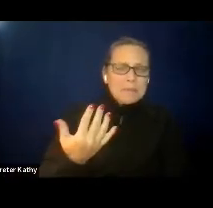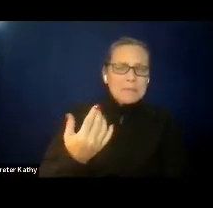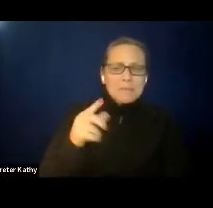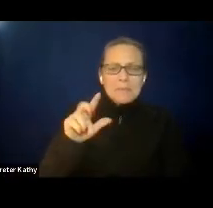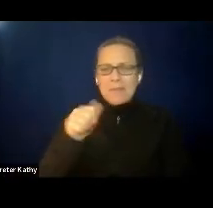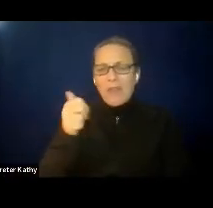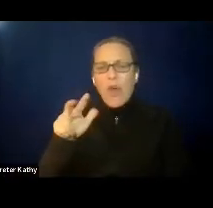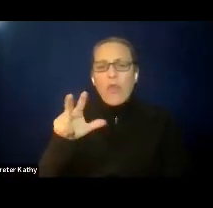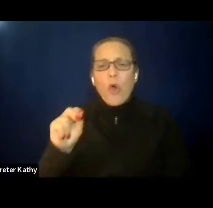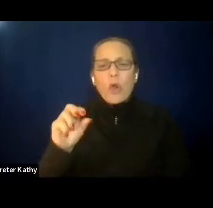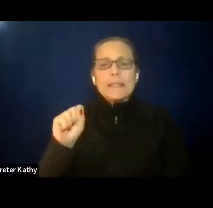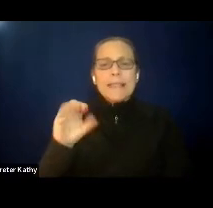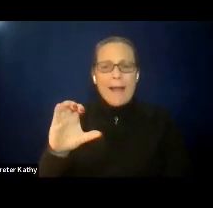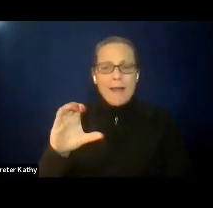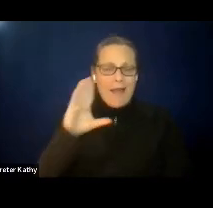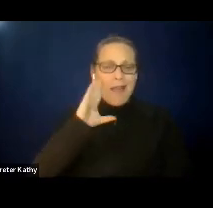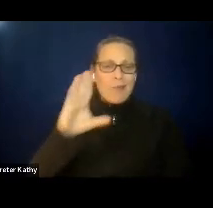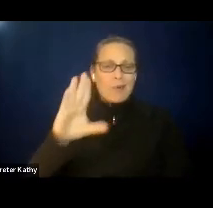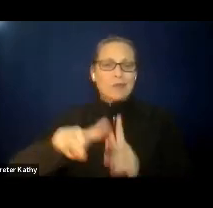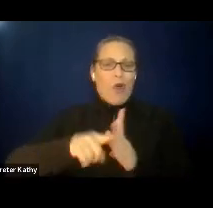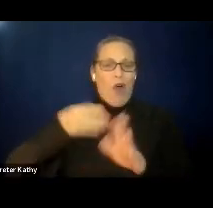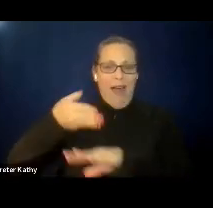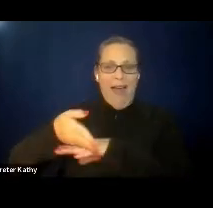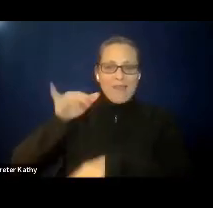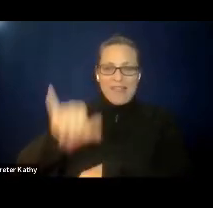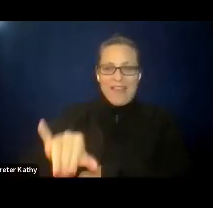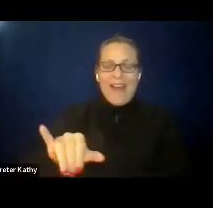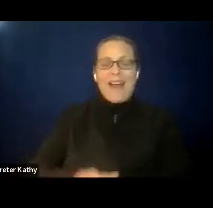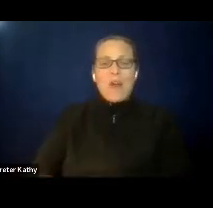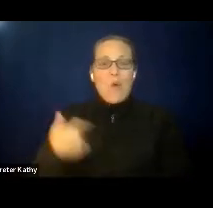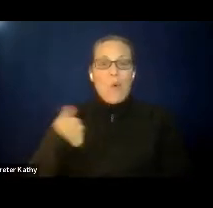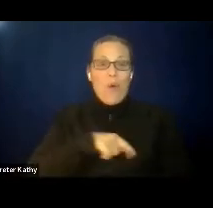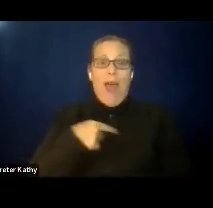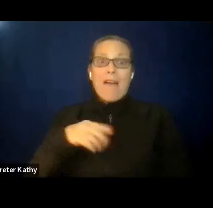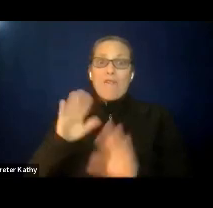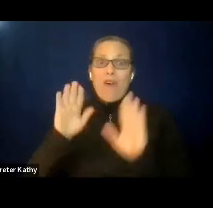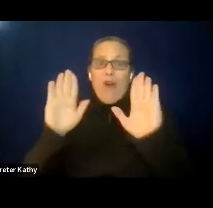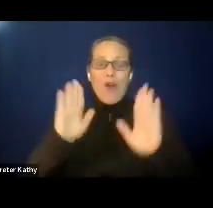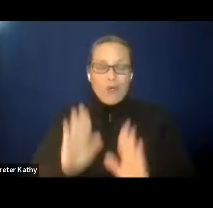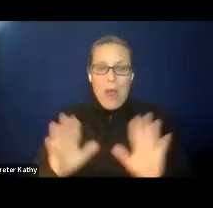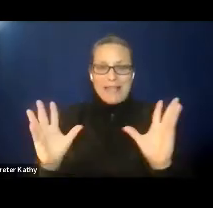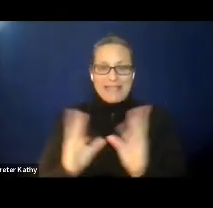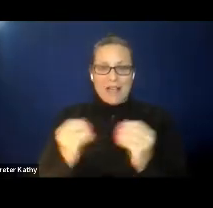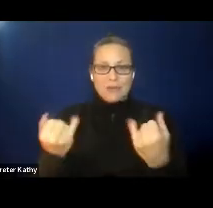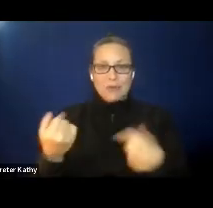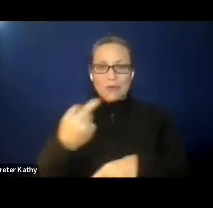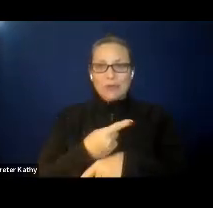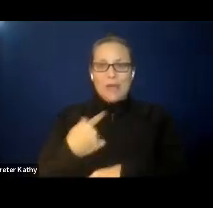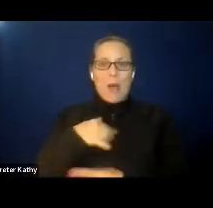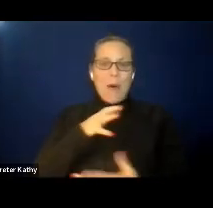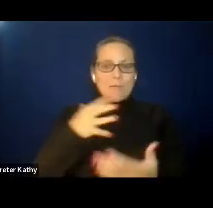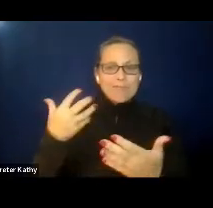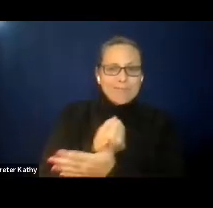Good afternoon, everyone, we're going to give it another 30 seconds or so and then we're going to get started. We